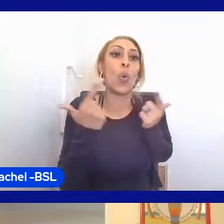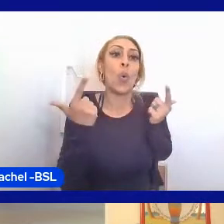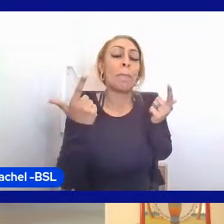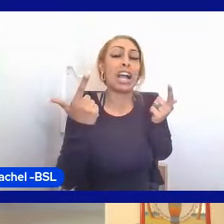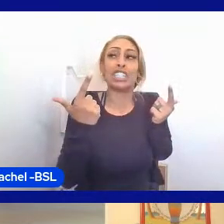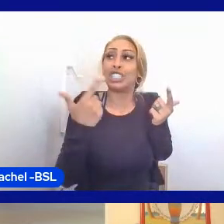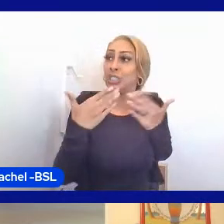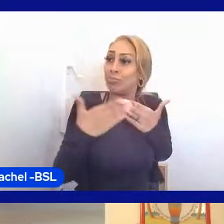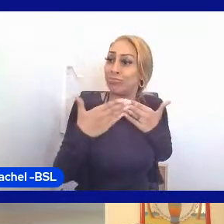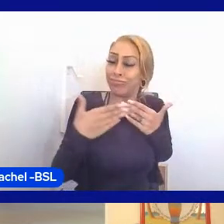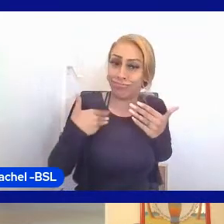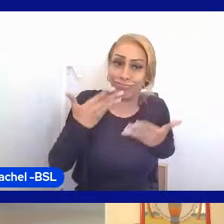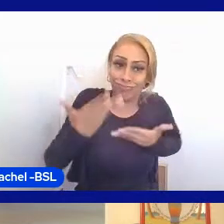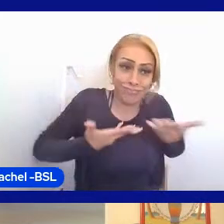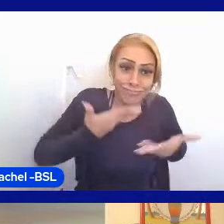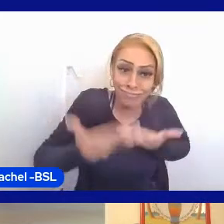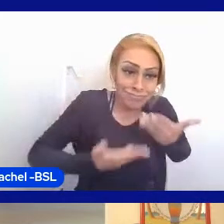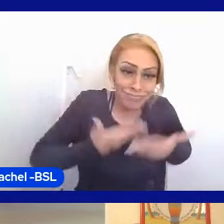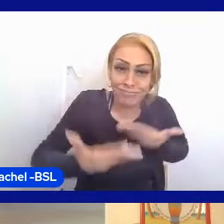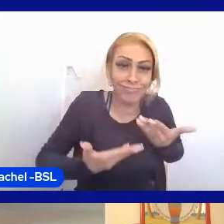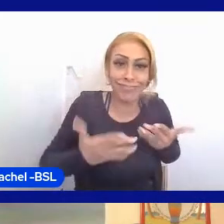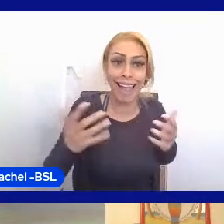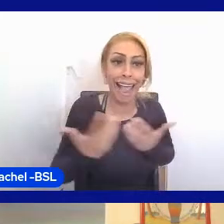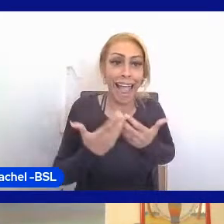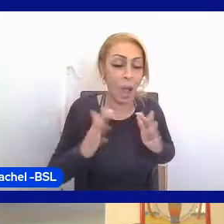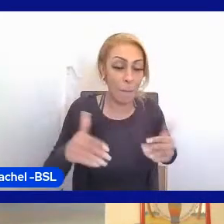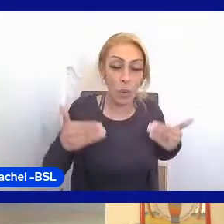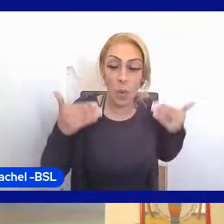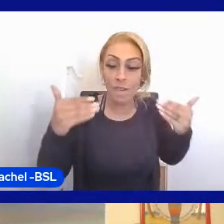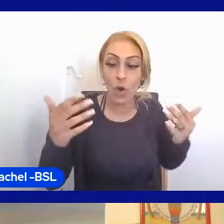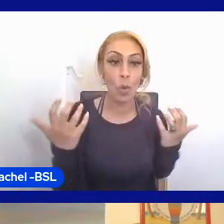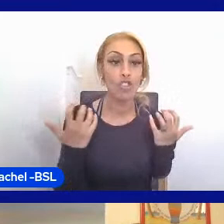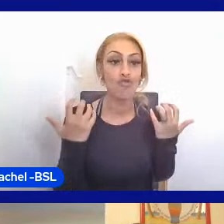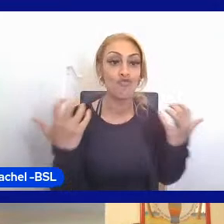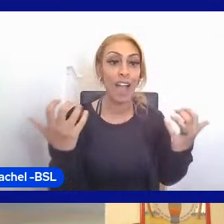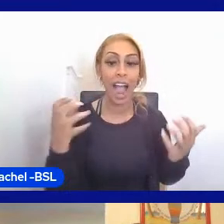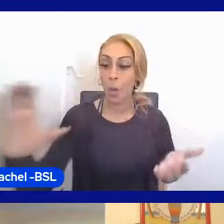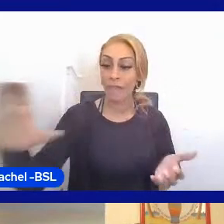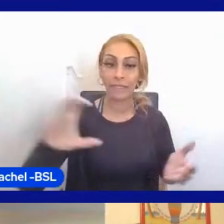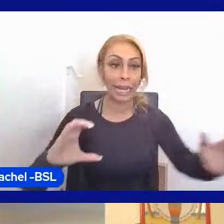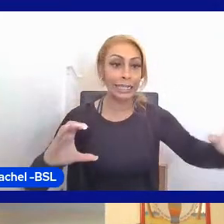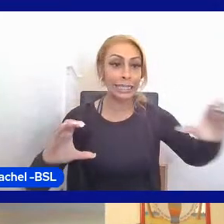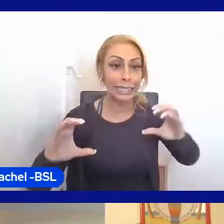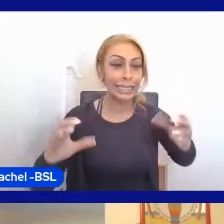with us a little bit. There is so much more that I would love to